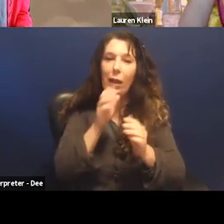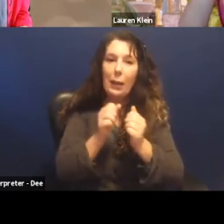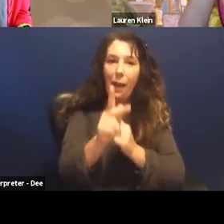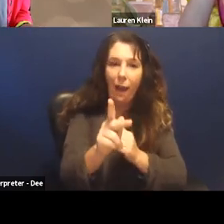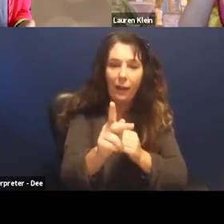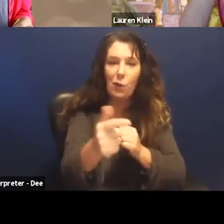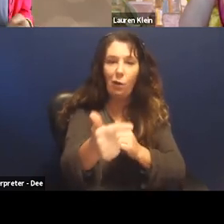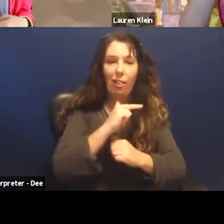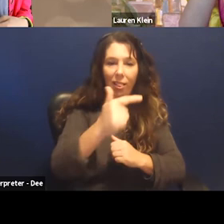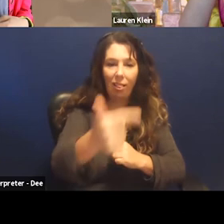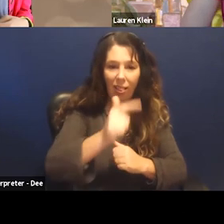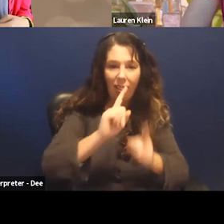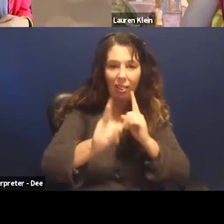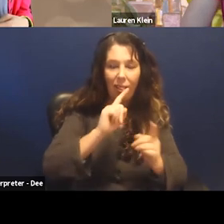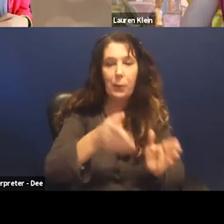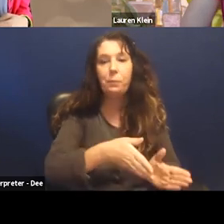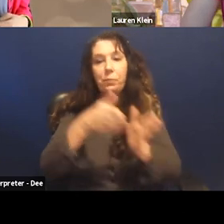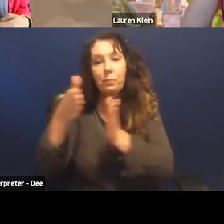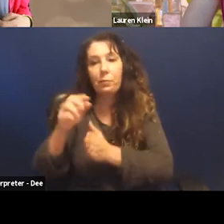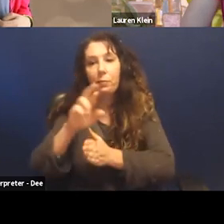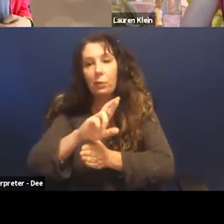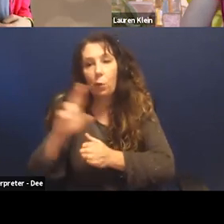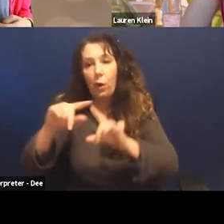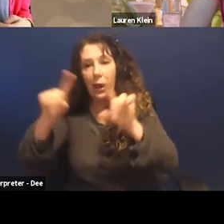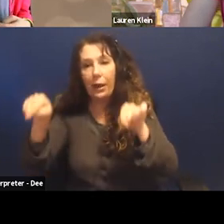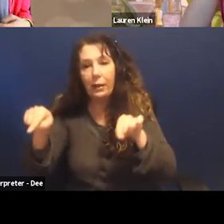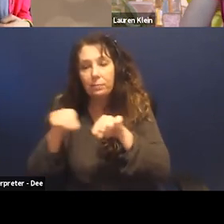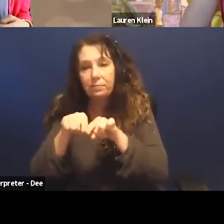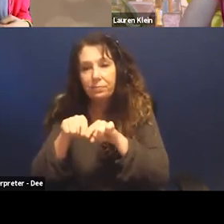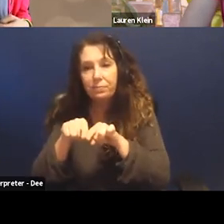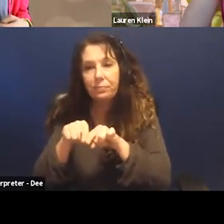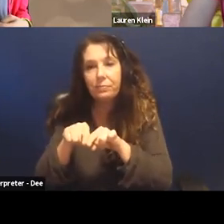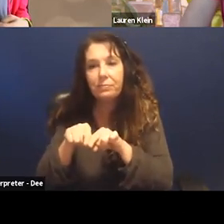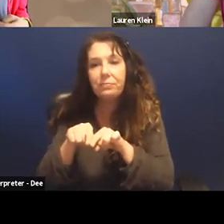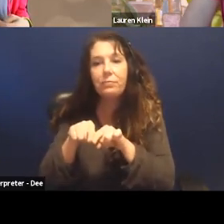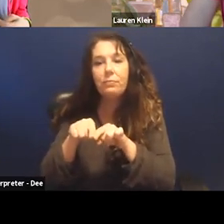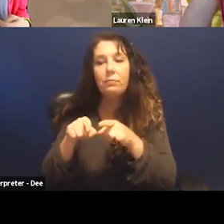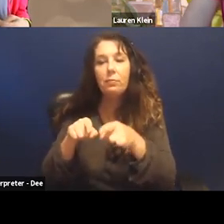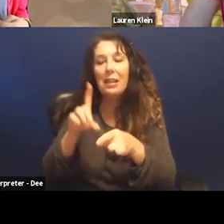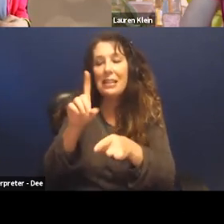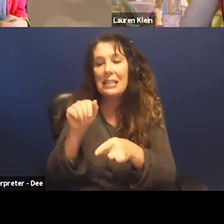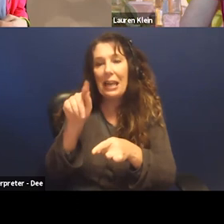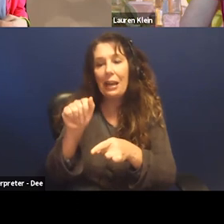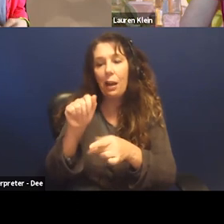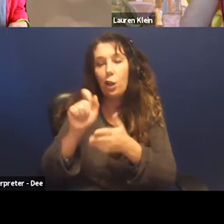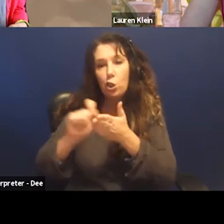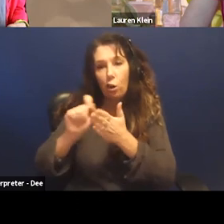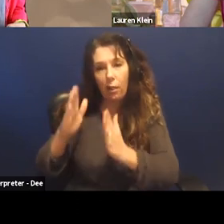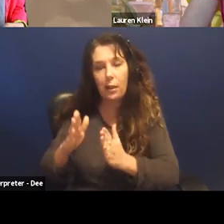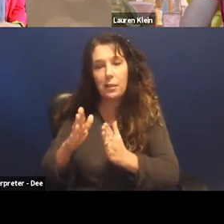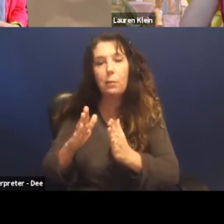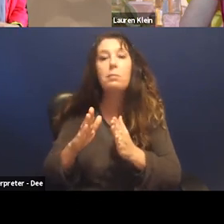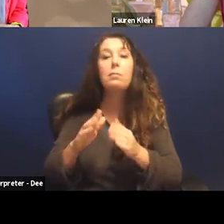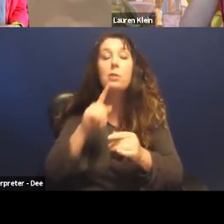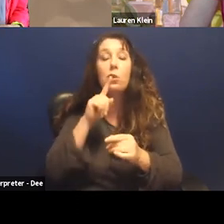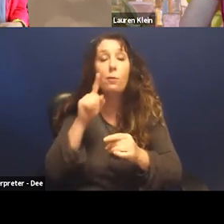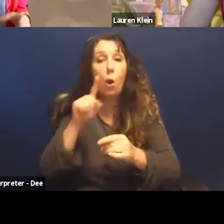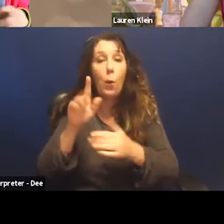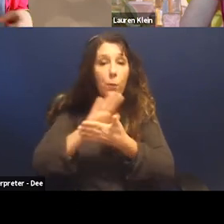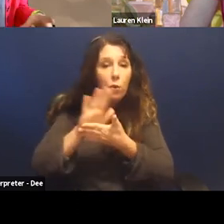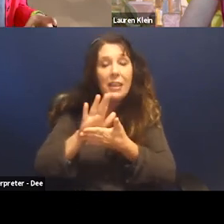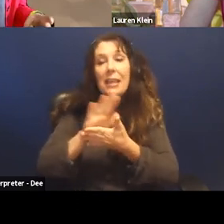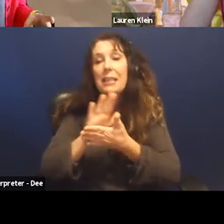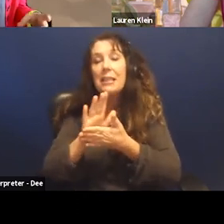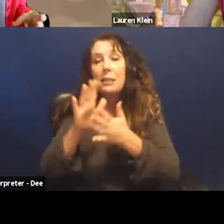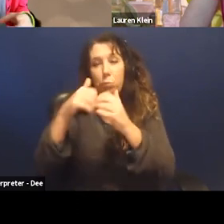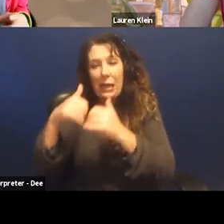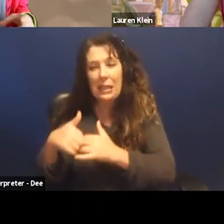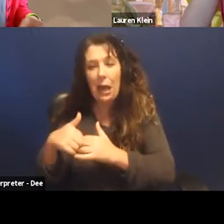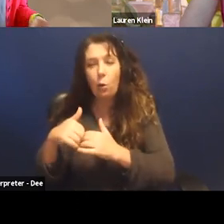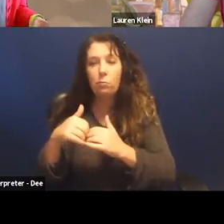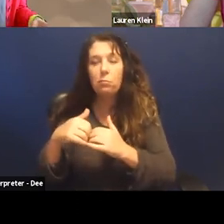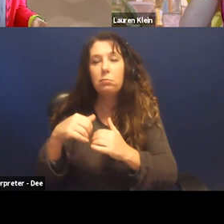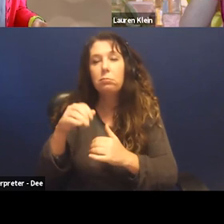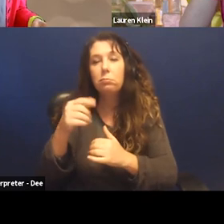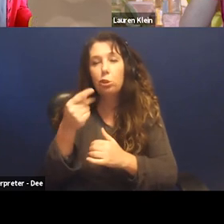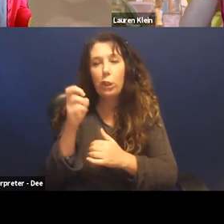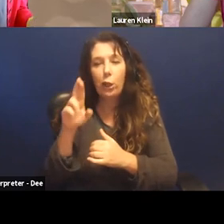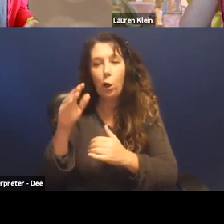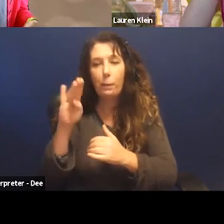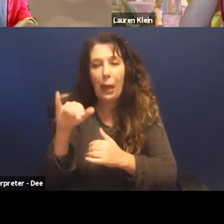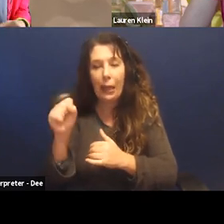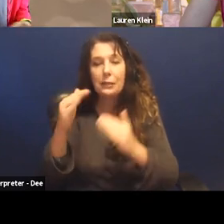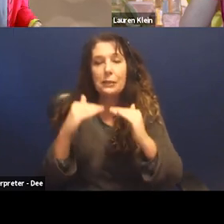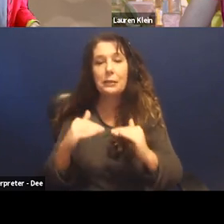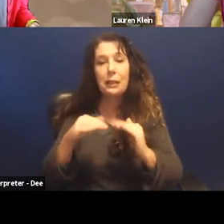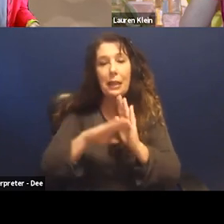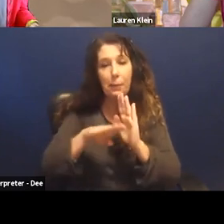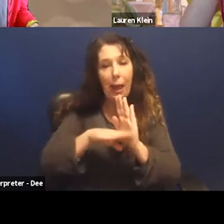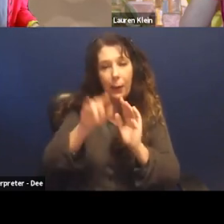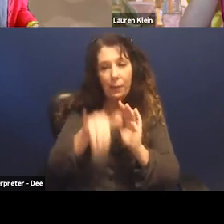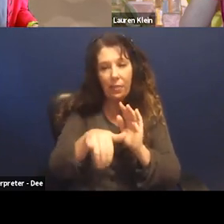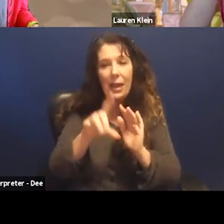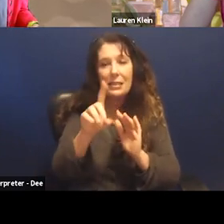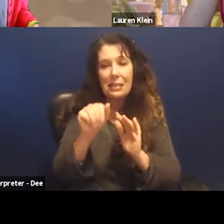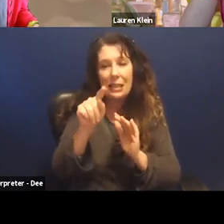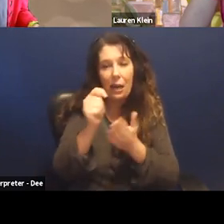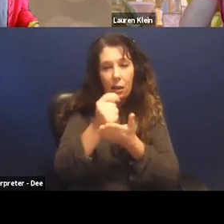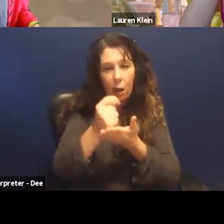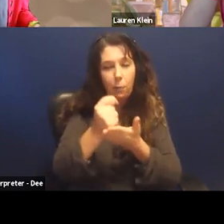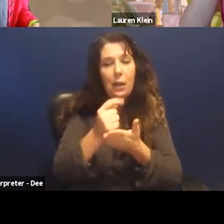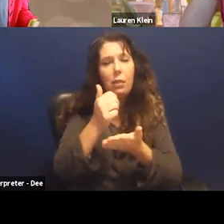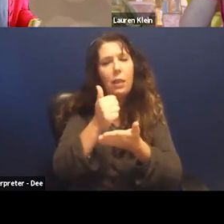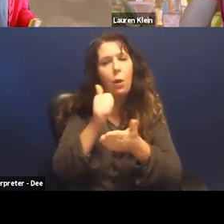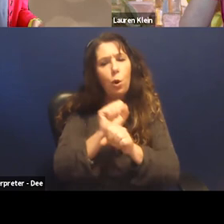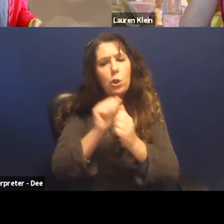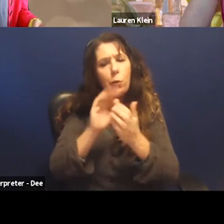On the right is the puddings inventive and find data journalism, which is breaking down gender bias and Hollywood screenplays. And then at the bottom is a group called Data therapy, who works with community based organizations to develop data murals.